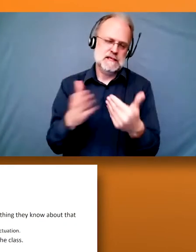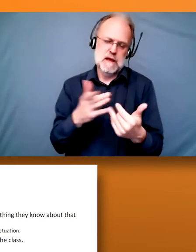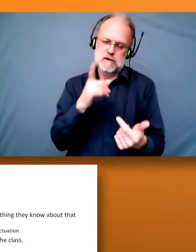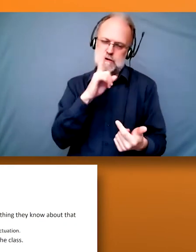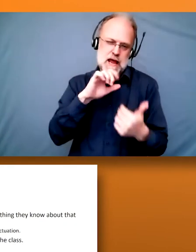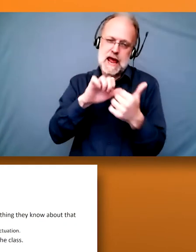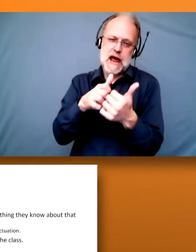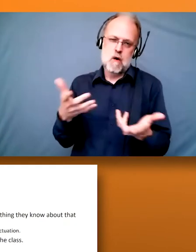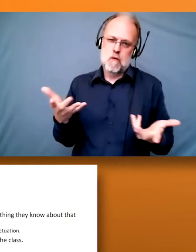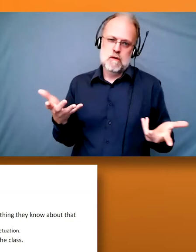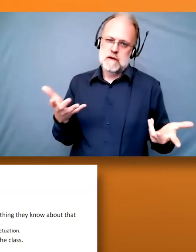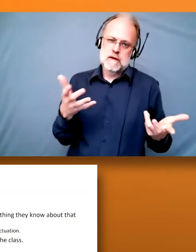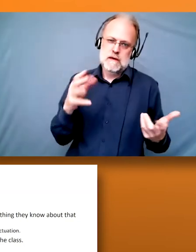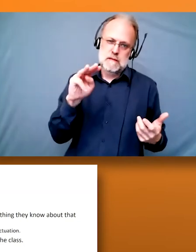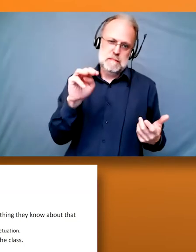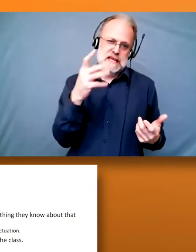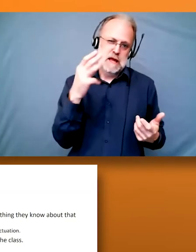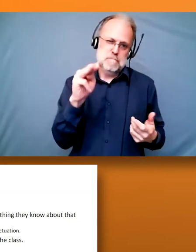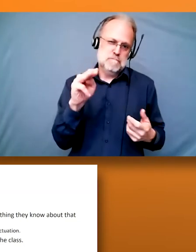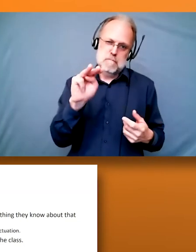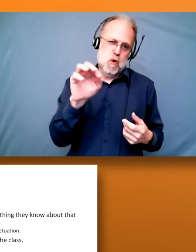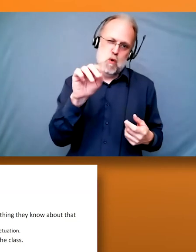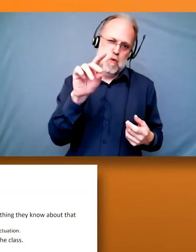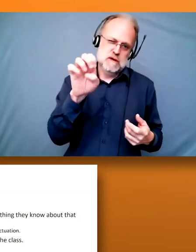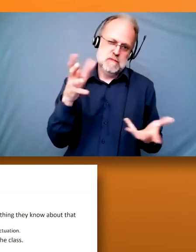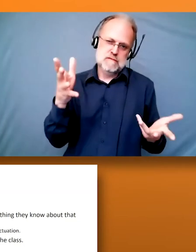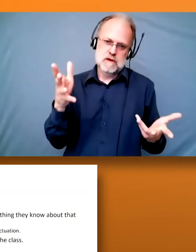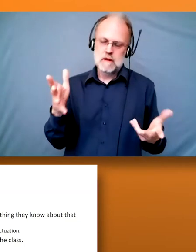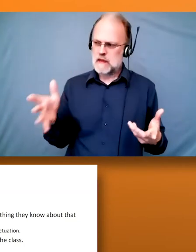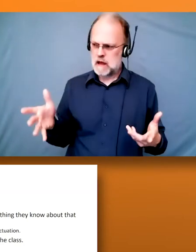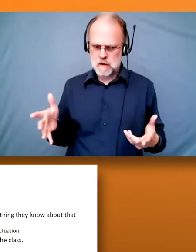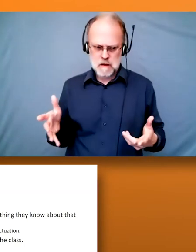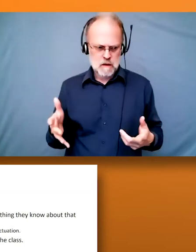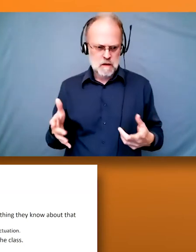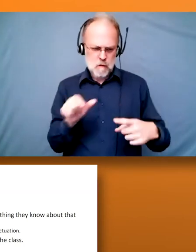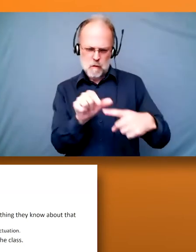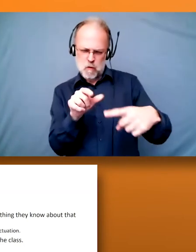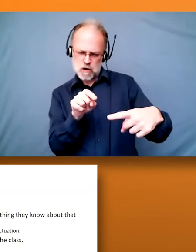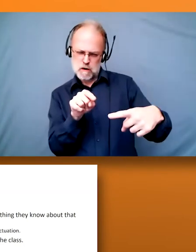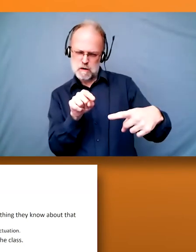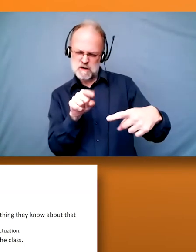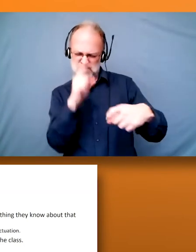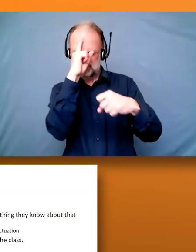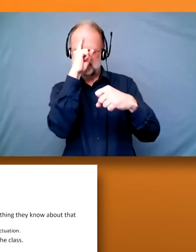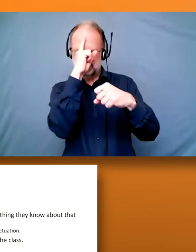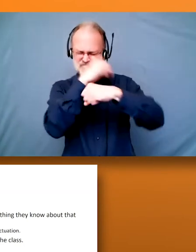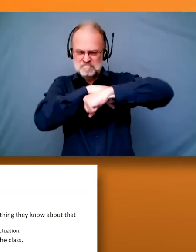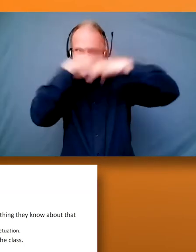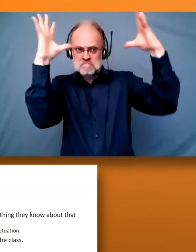what medium or modality. It's that they're really pulling forth with everything they can think of to go with that topic